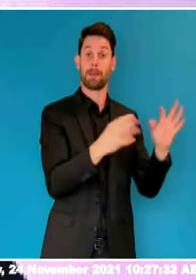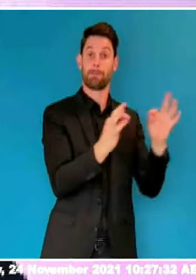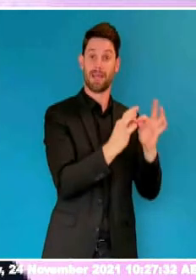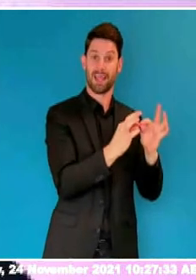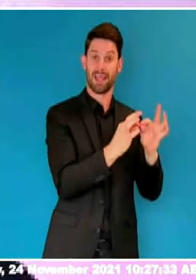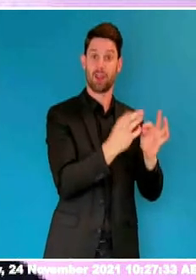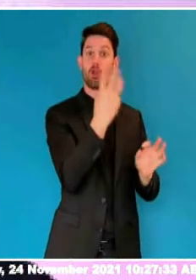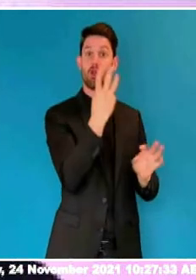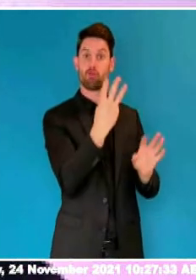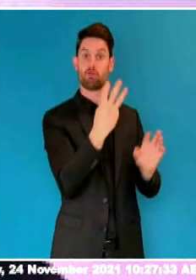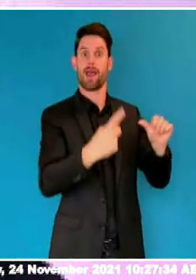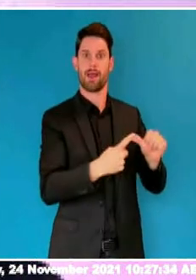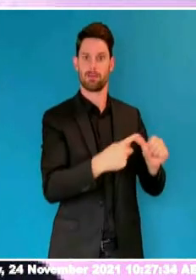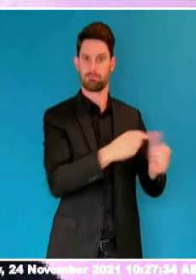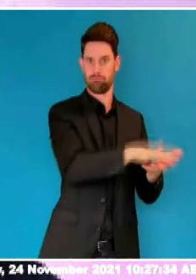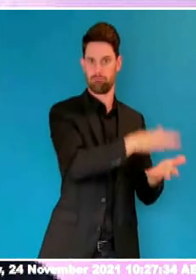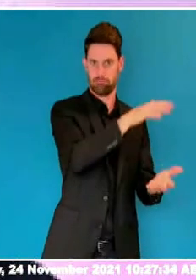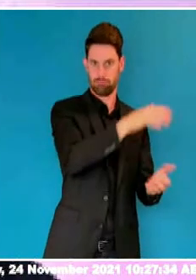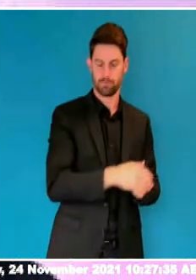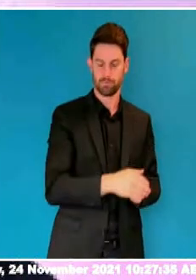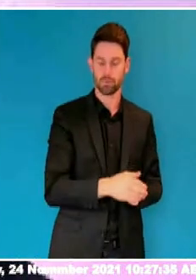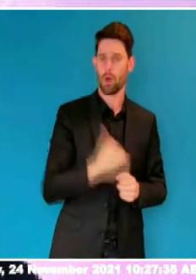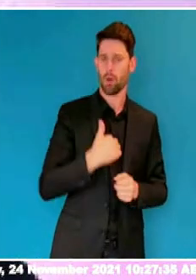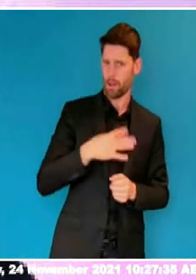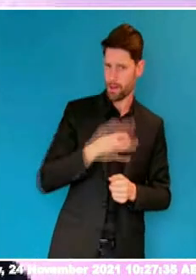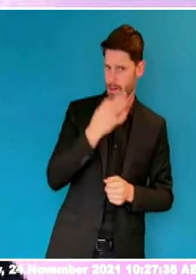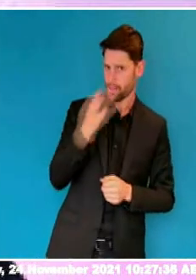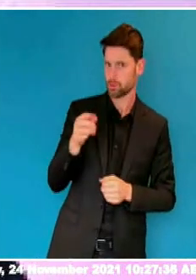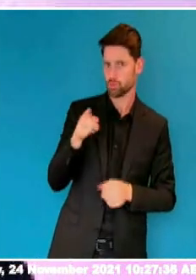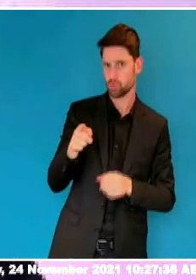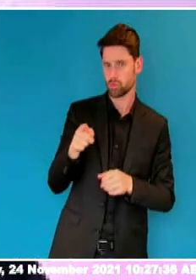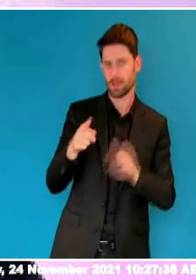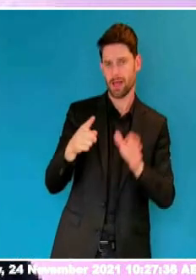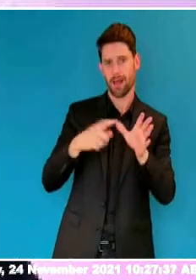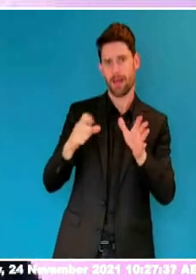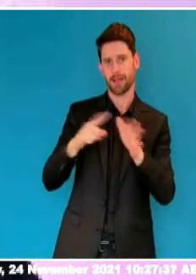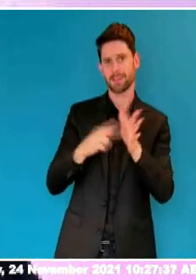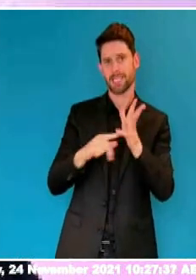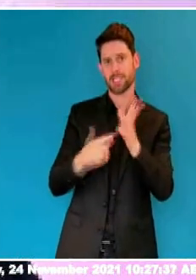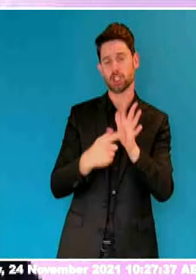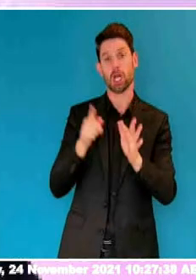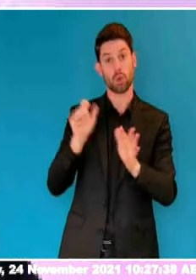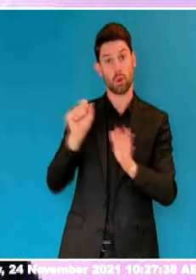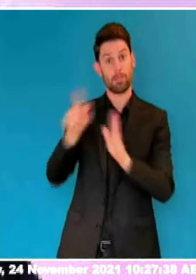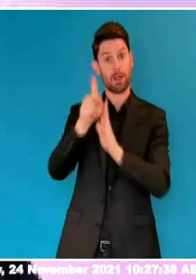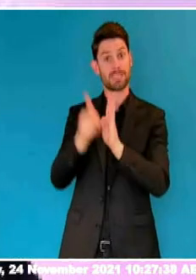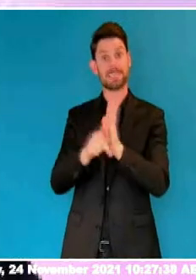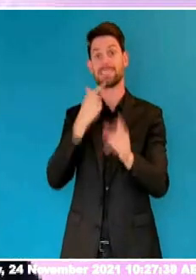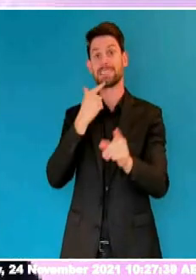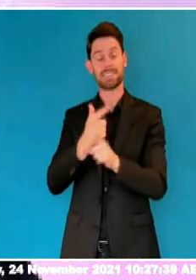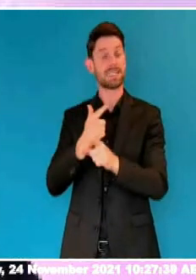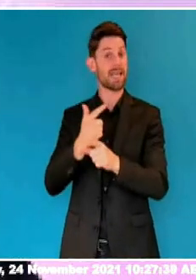In that policy, Ms Kruger, Accenture says, refers to a reasonable accommodation as a